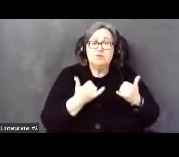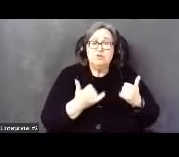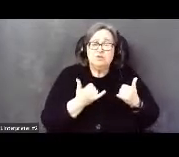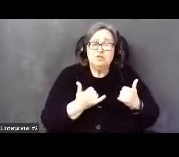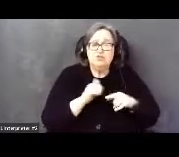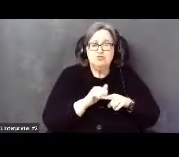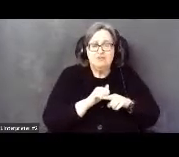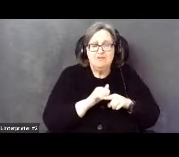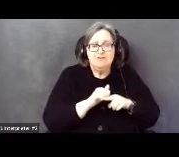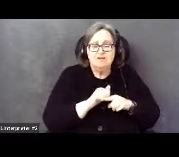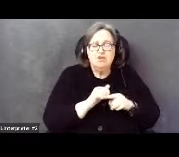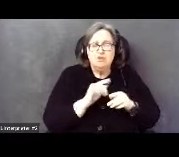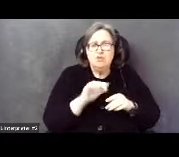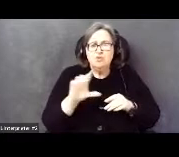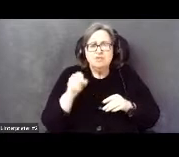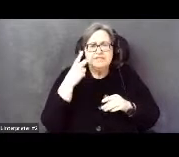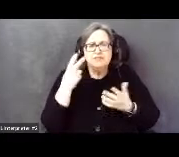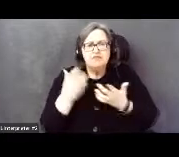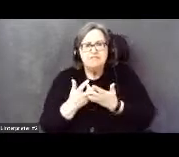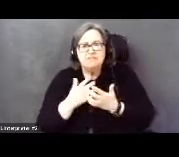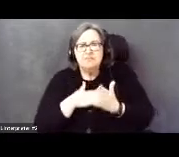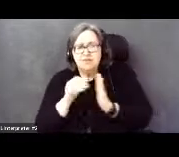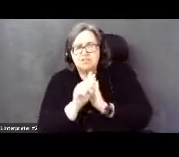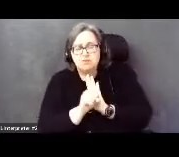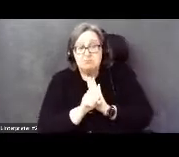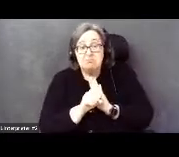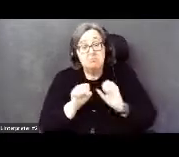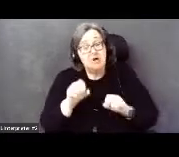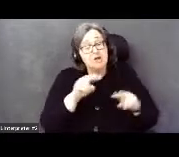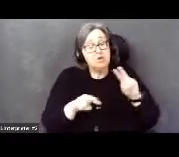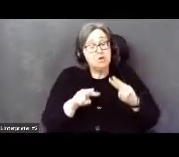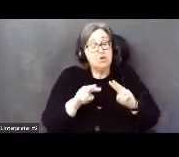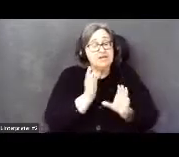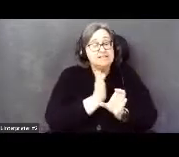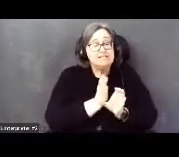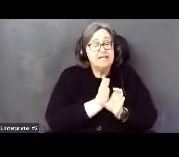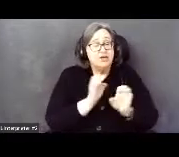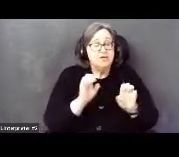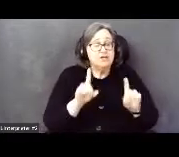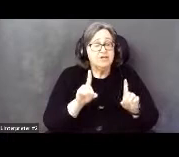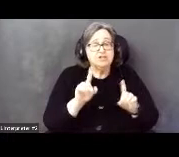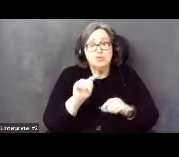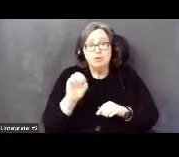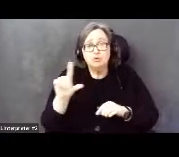see what might fit for my state. I could look at psychoeducational tools and something that I think we've all heard about